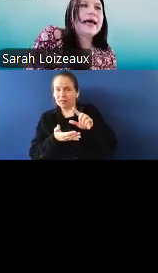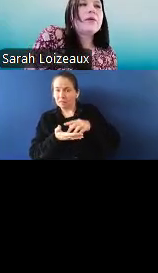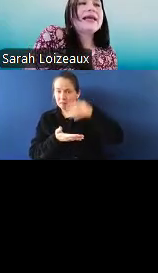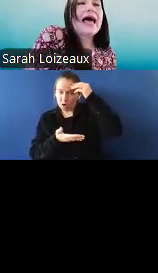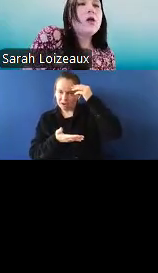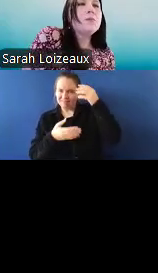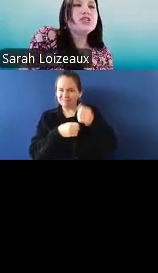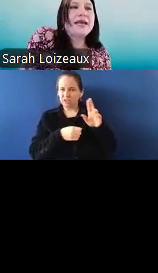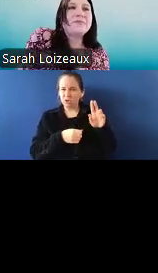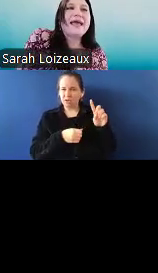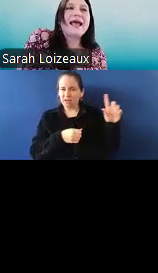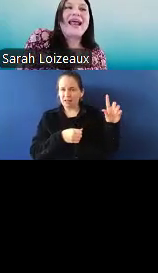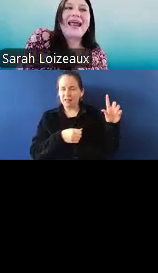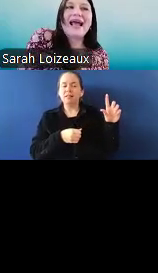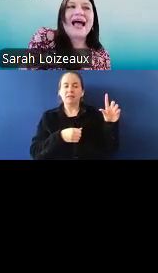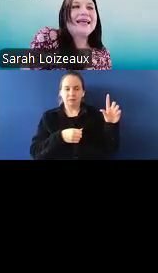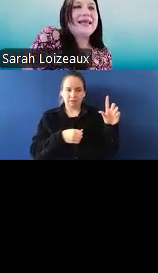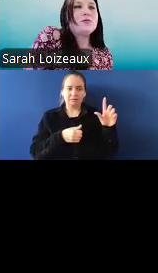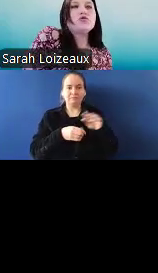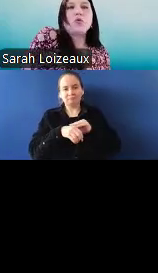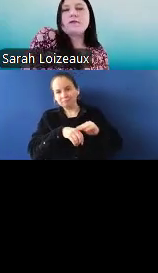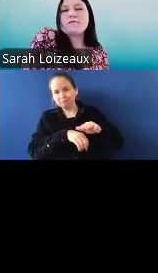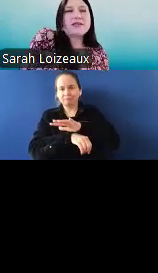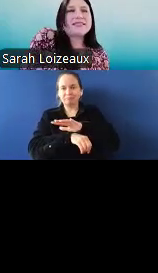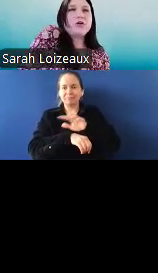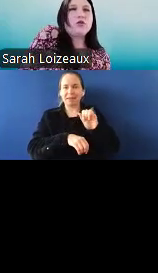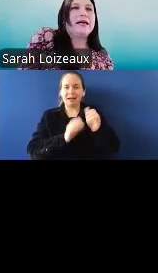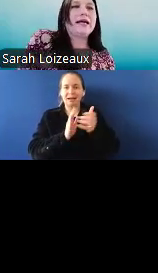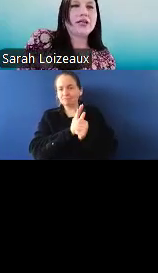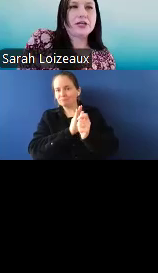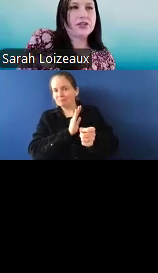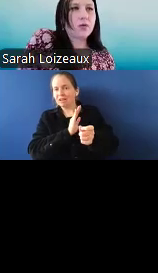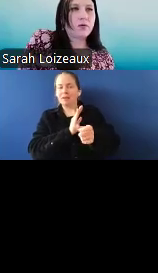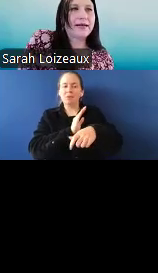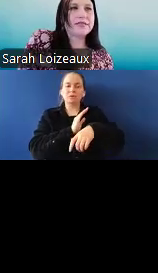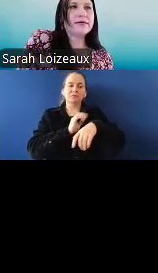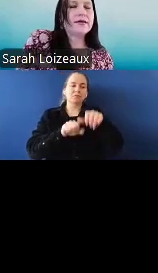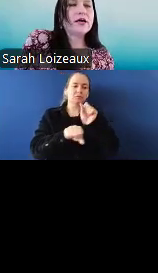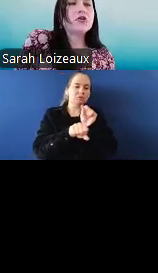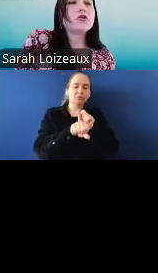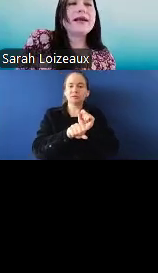how it could help shape AI-enabled workforce and career education programs. You're going